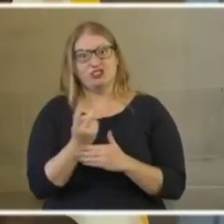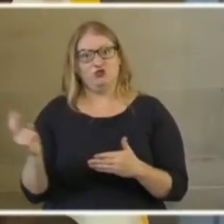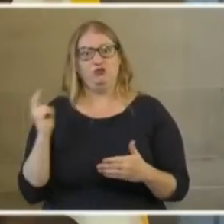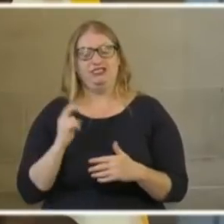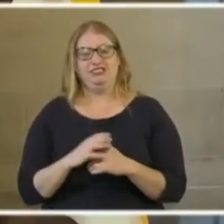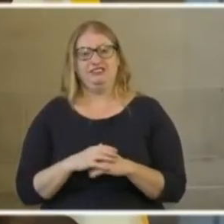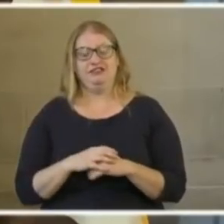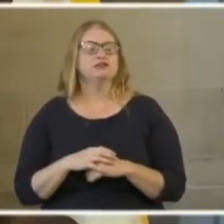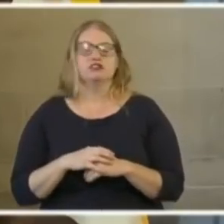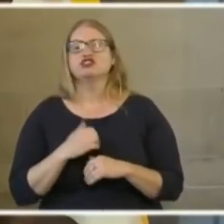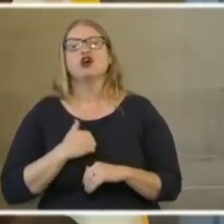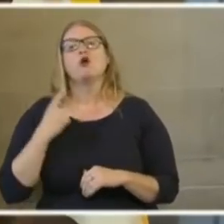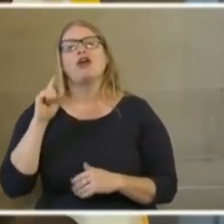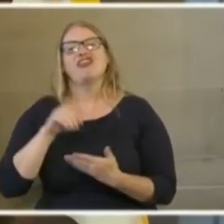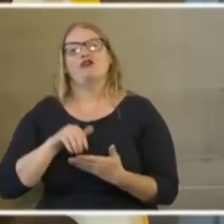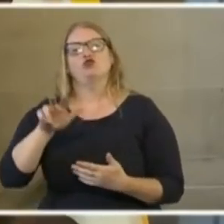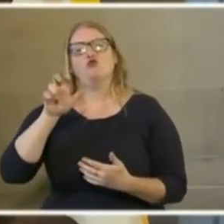FOR INSTANCE, CONTRA COSTA HAS